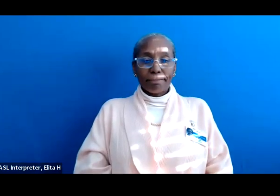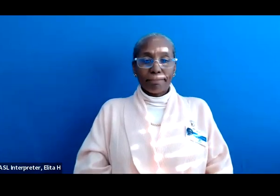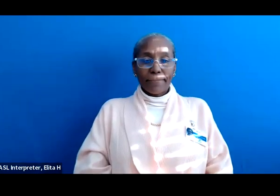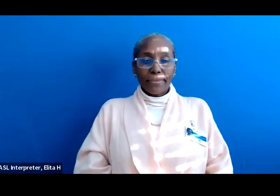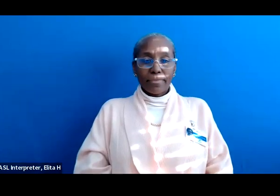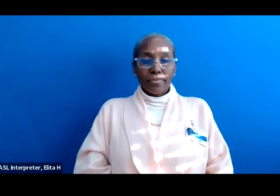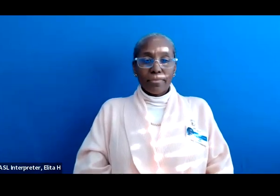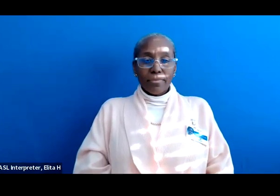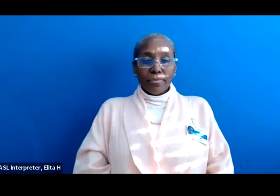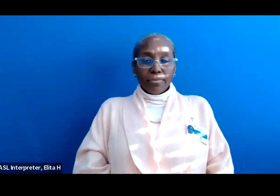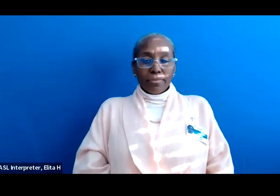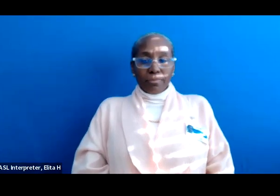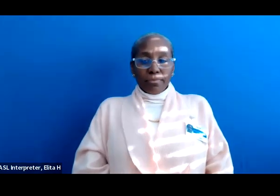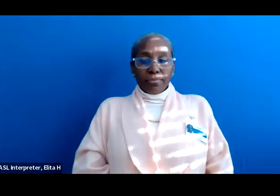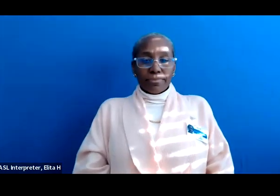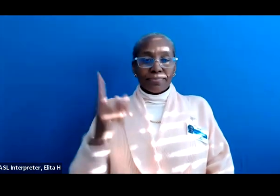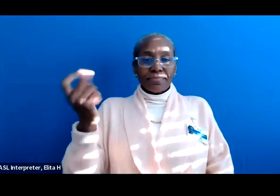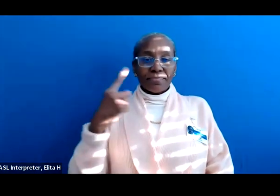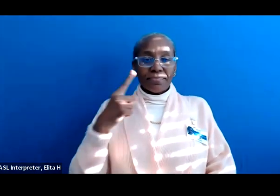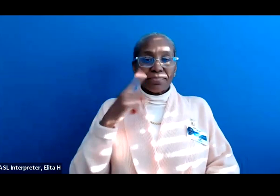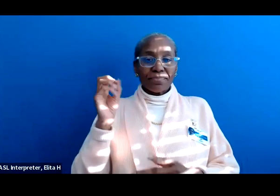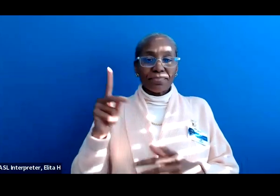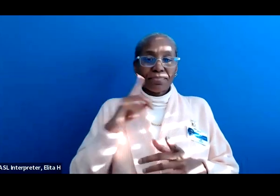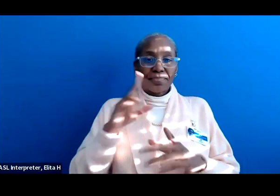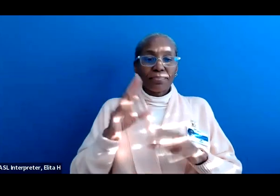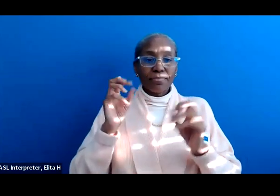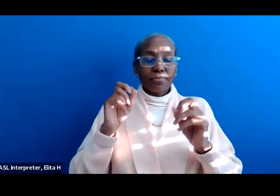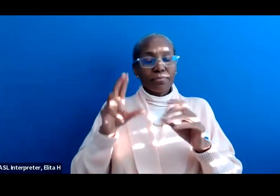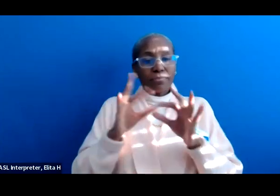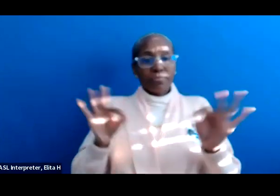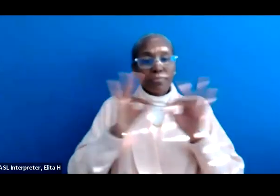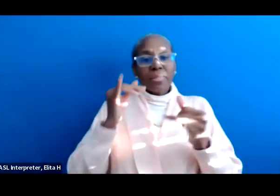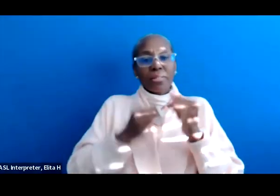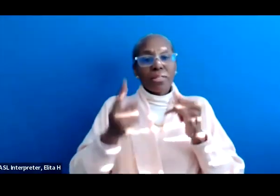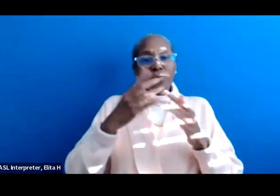Here's a question. Okay, this is very important. This is the last one on my list.